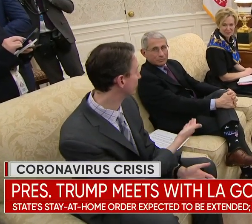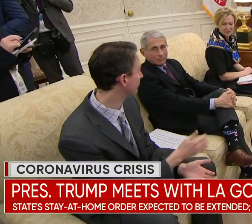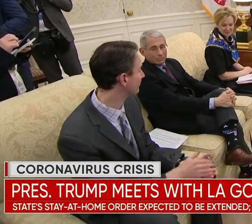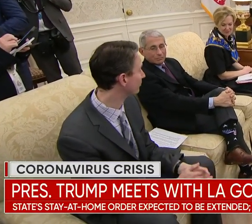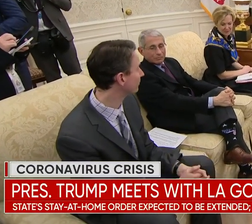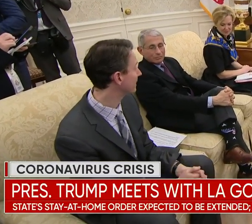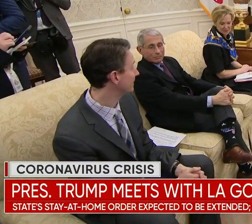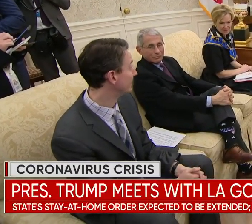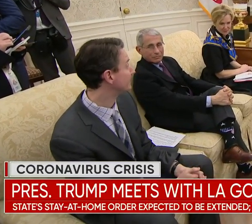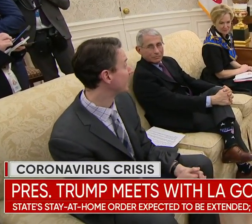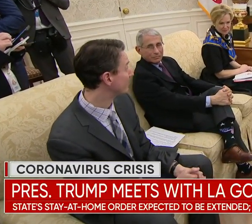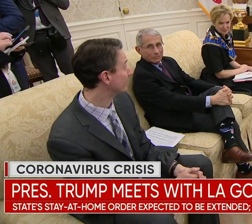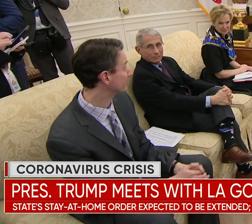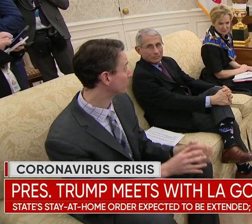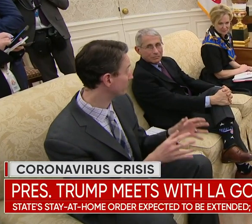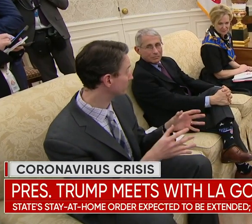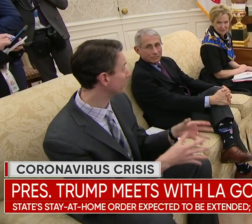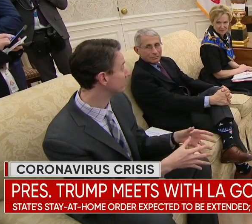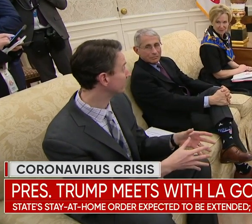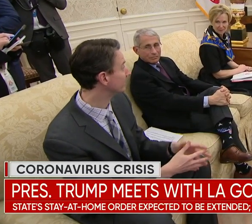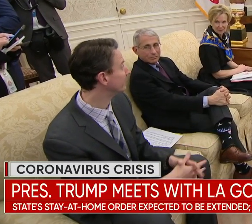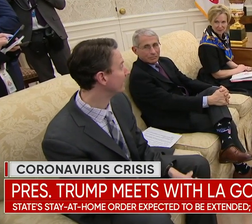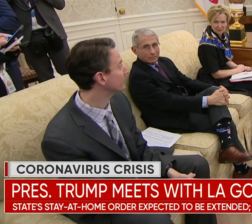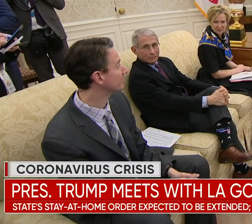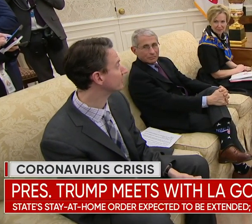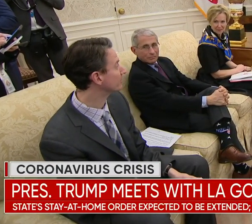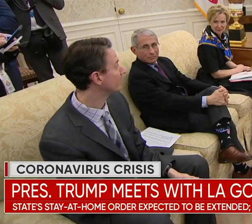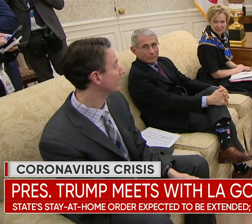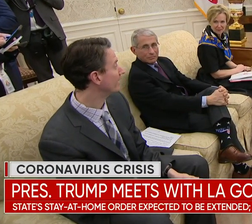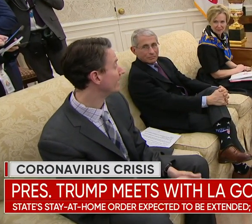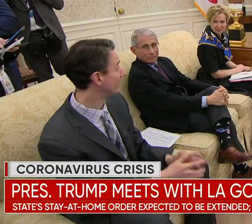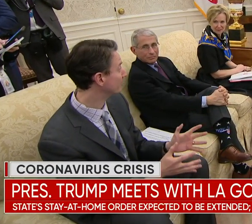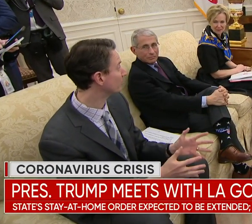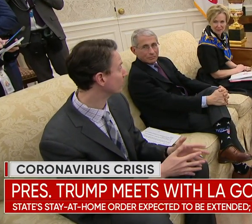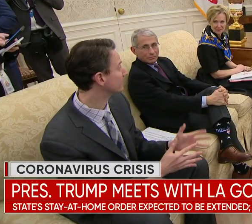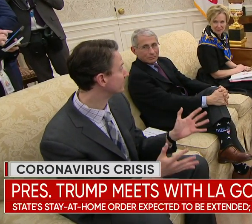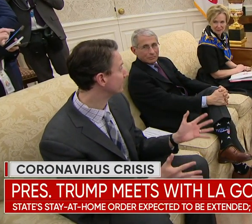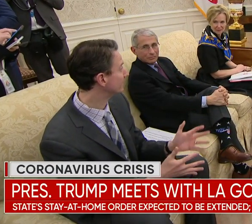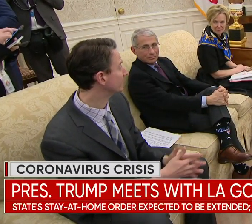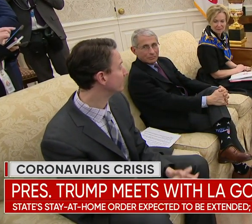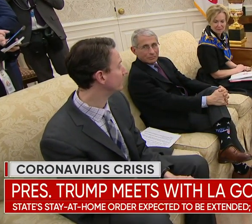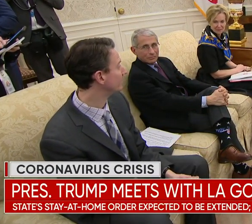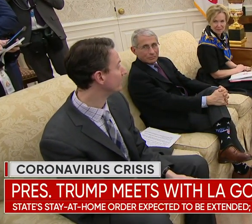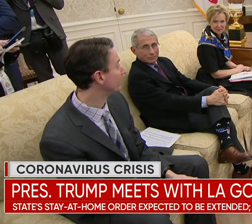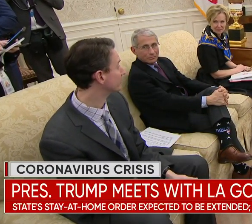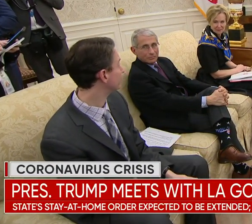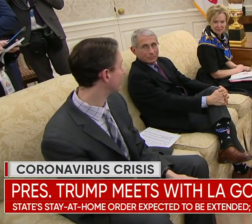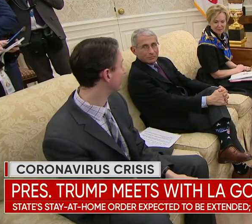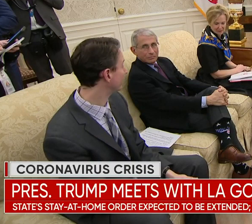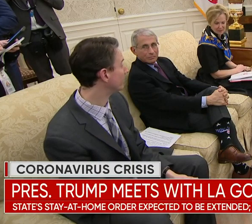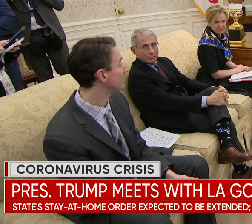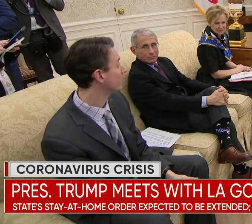TESTING. WE CAN'T TREAT WHAT WE DON'T FIND. EARLY ON WE KNEW WE HAD A